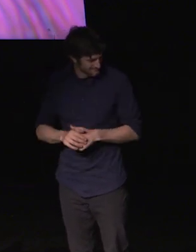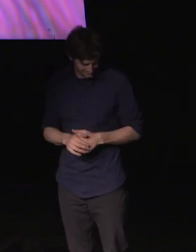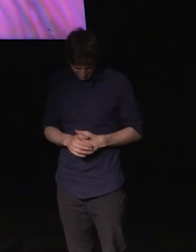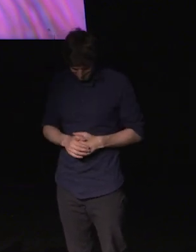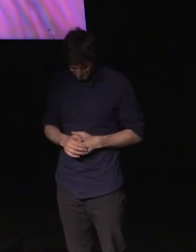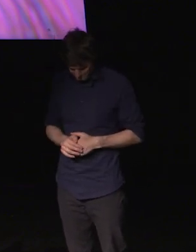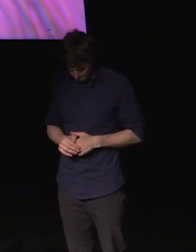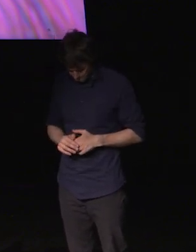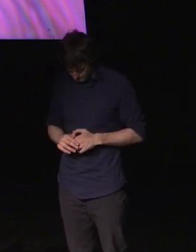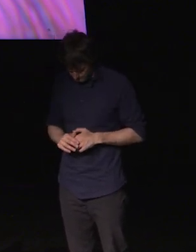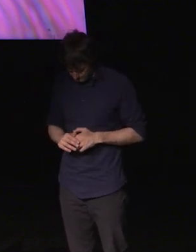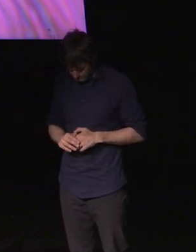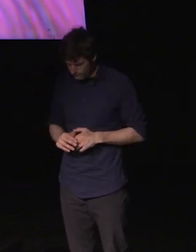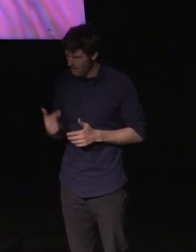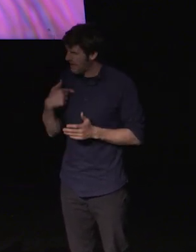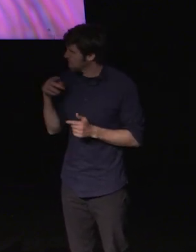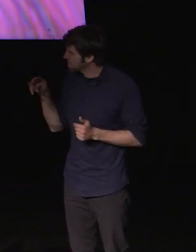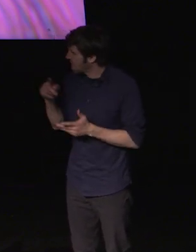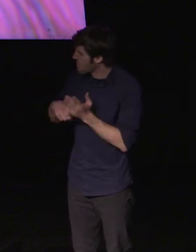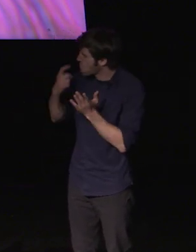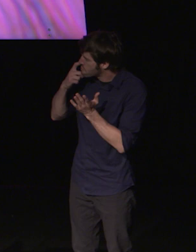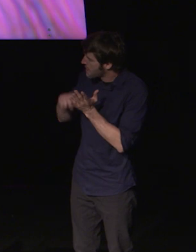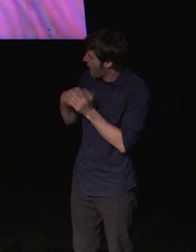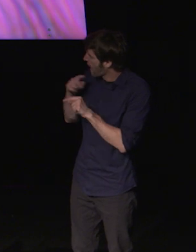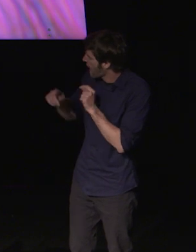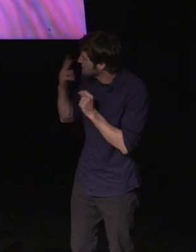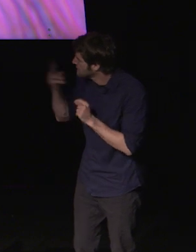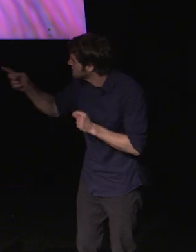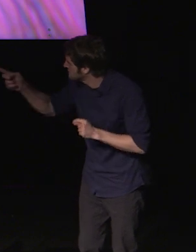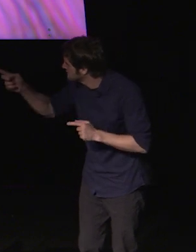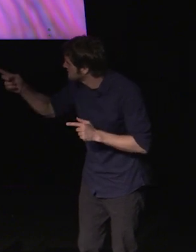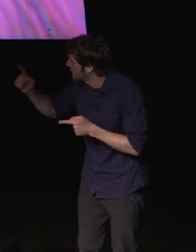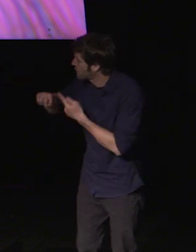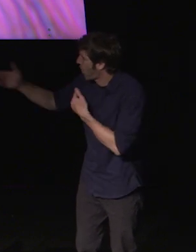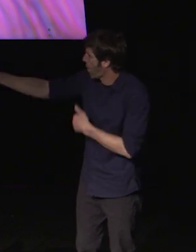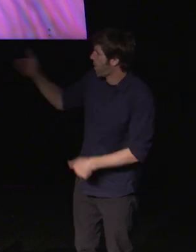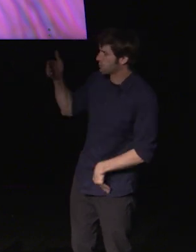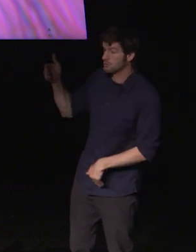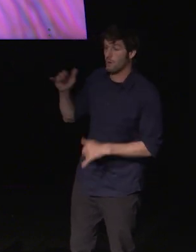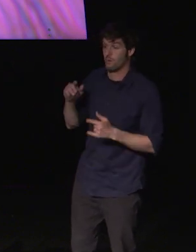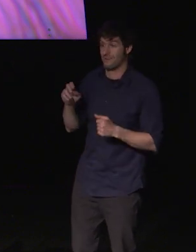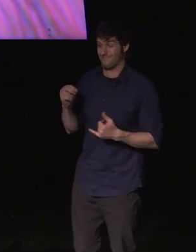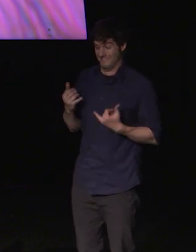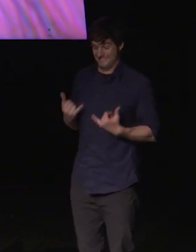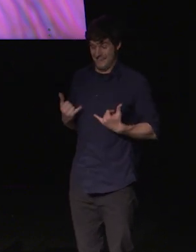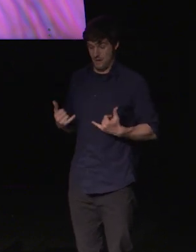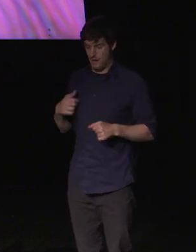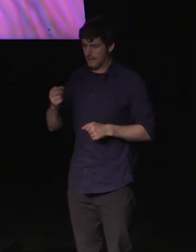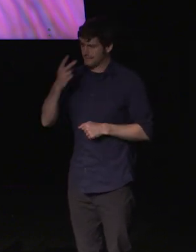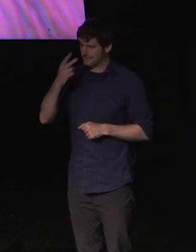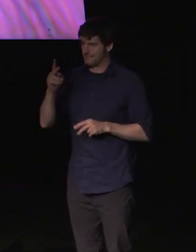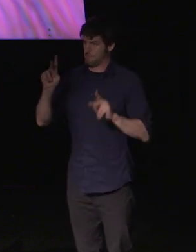I usually won't be able to recognize you or see you when it's up close. Even actually sitting here right now, I can see there's people in the room